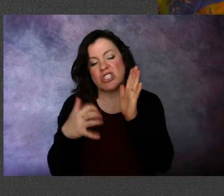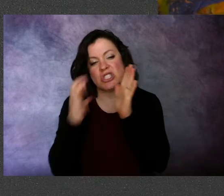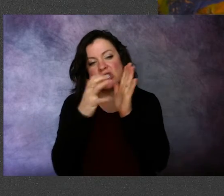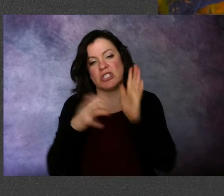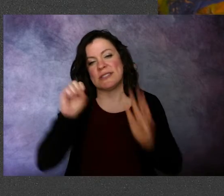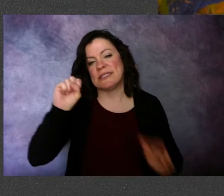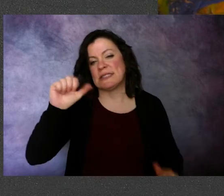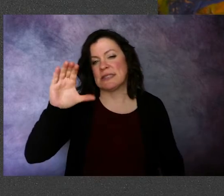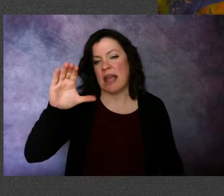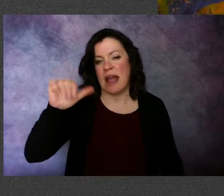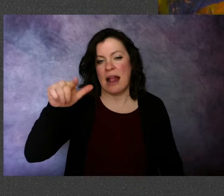some scales on it,